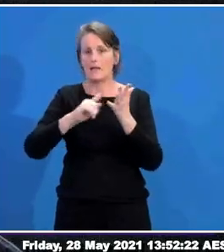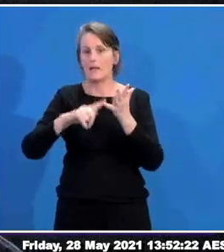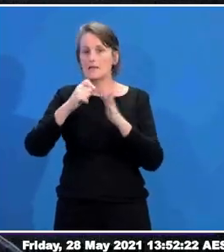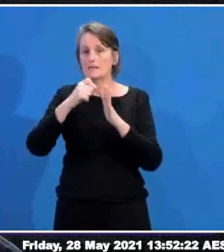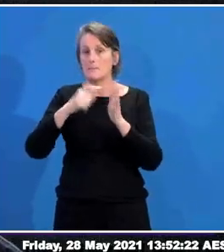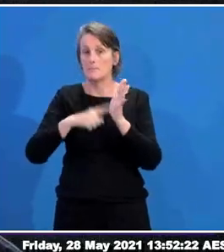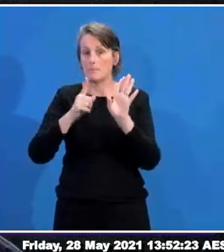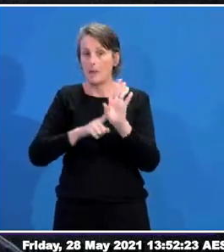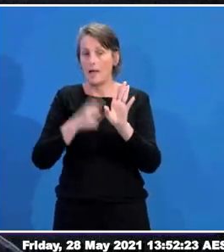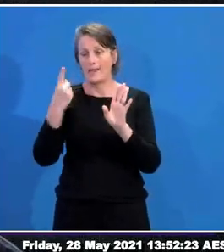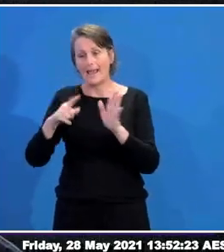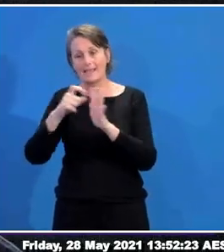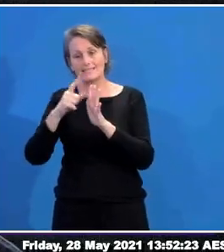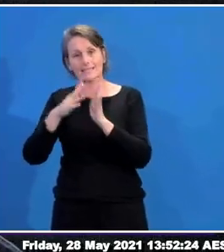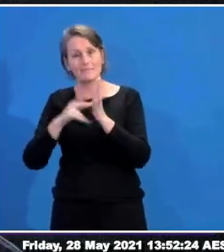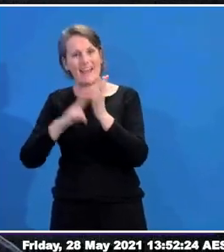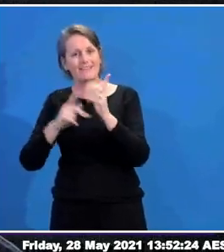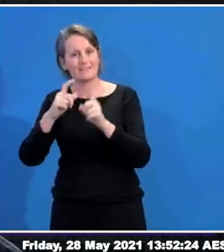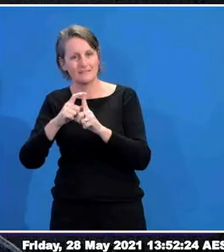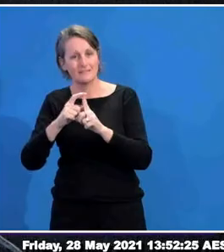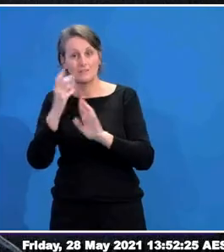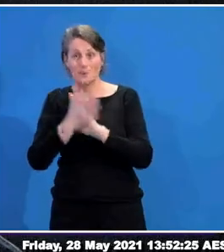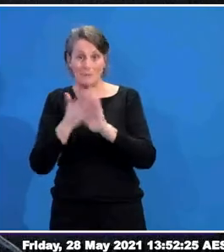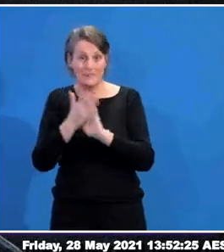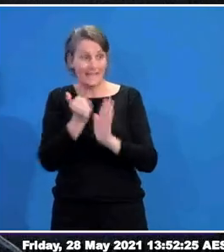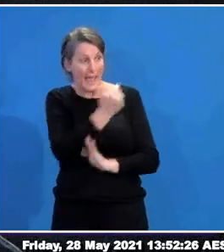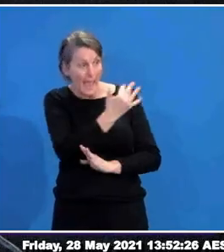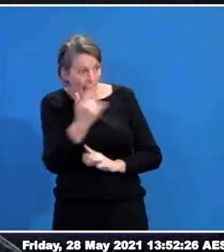So we break that down to a statistical area that says how many participants have